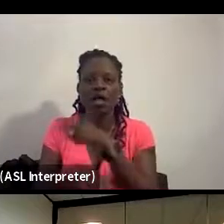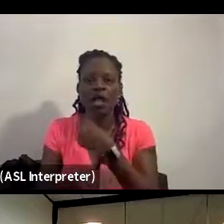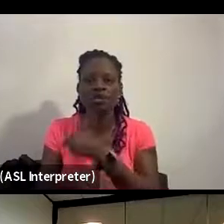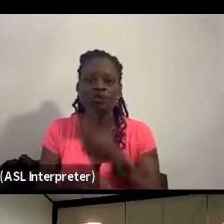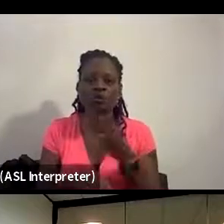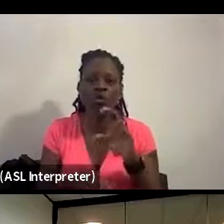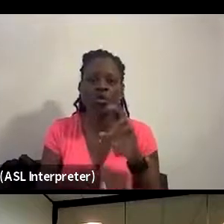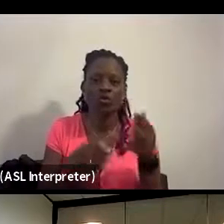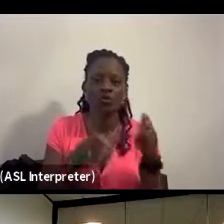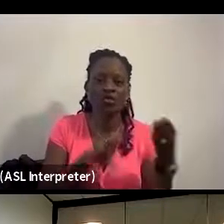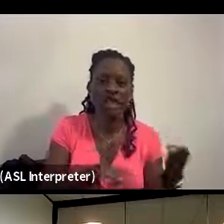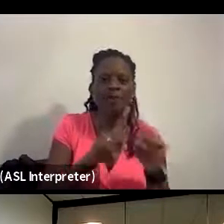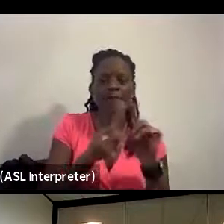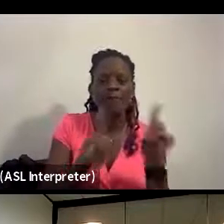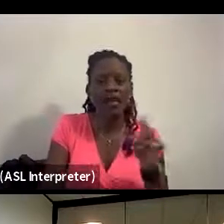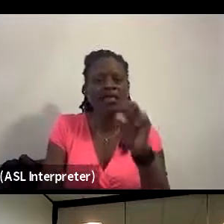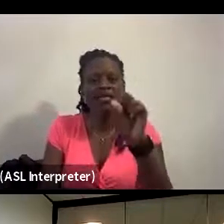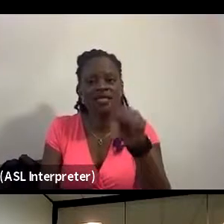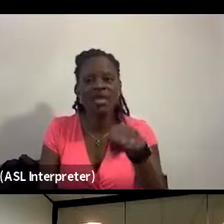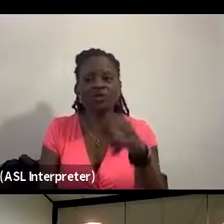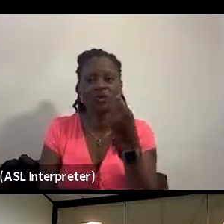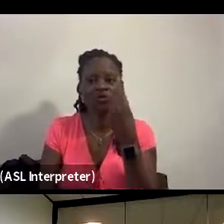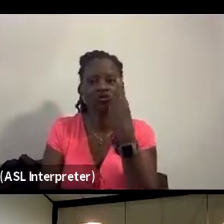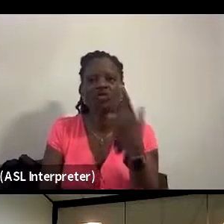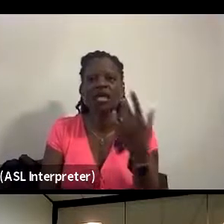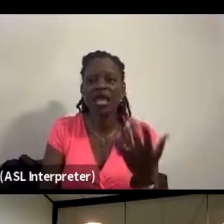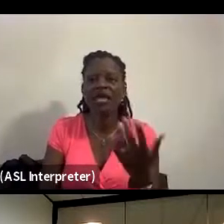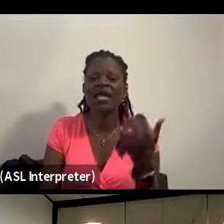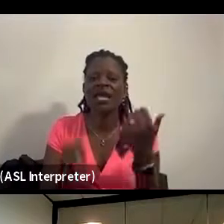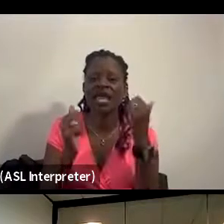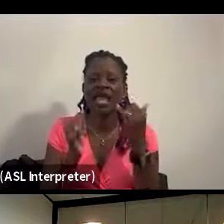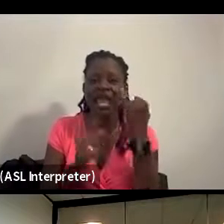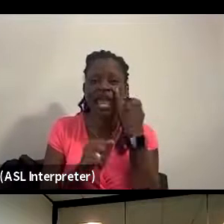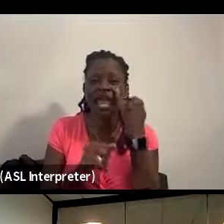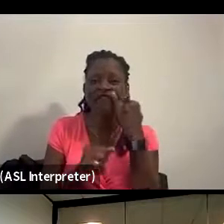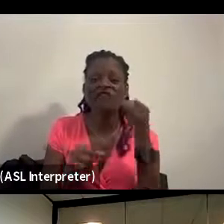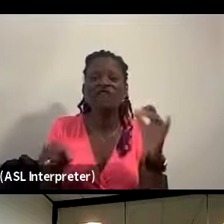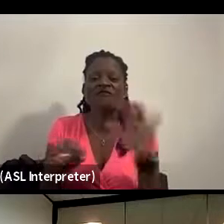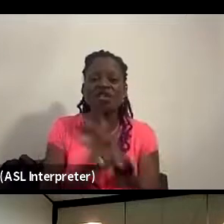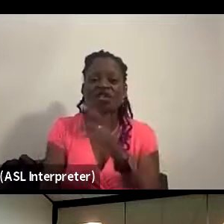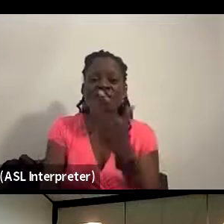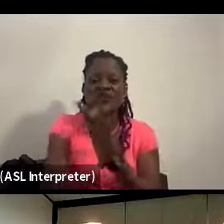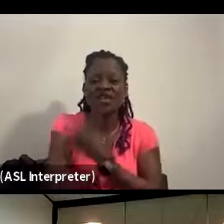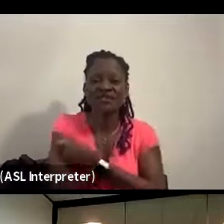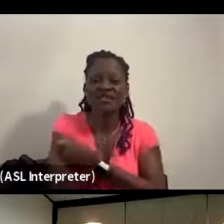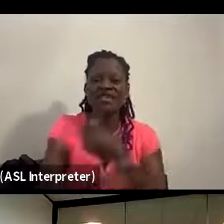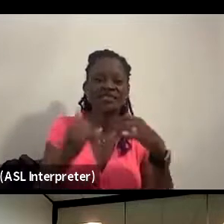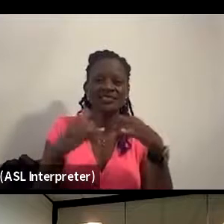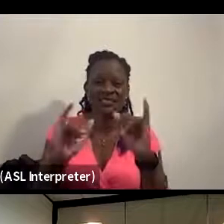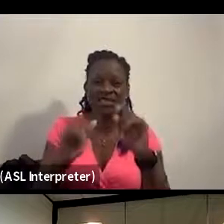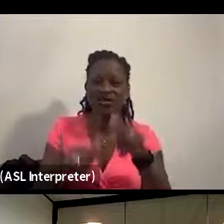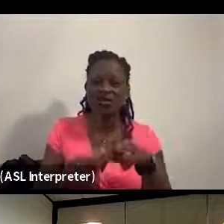is vaccinated for now, we still have to wear a mask. We still have to maintain mitigation measures. We still have to be careful.